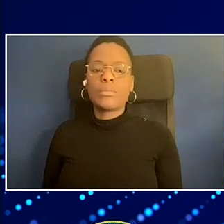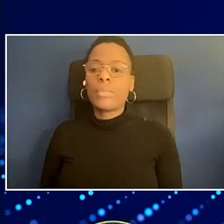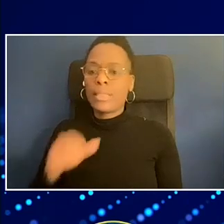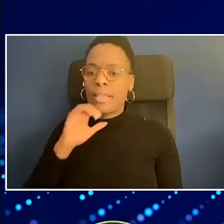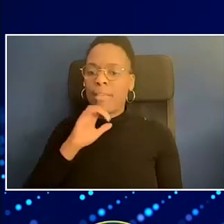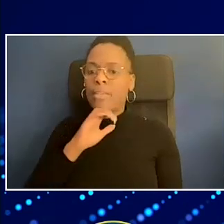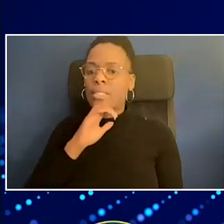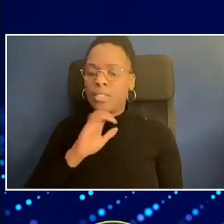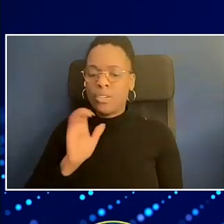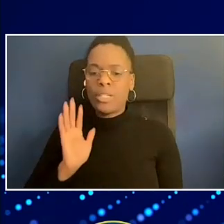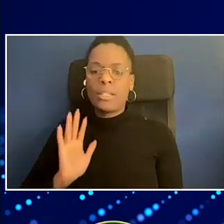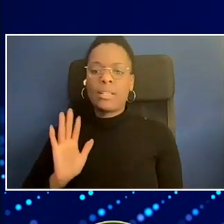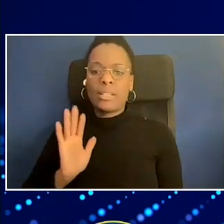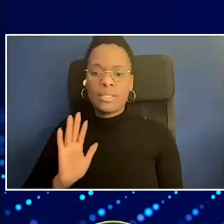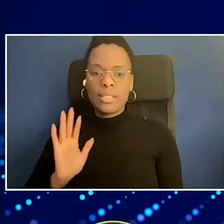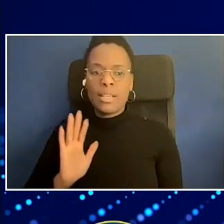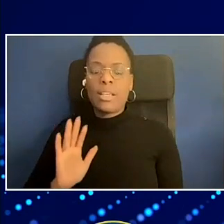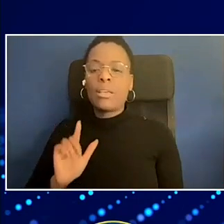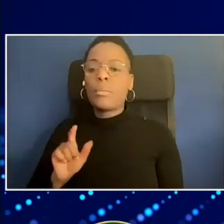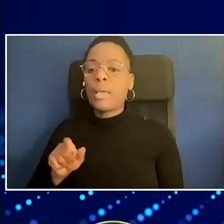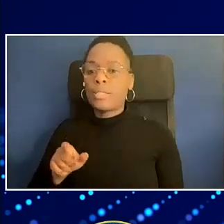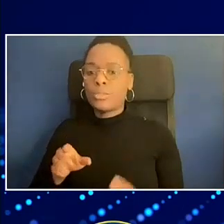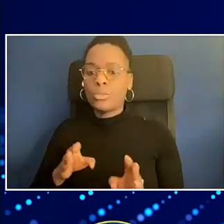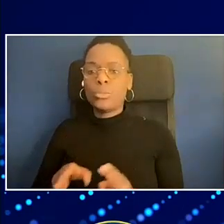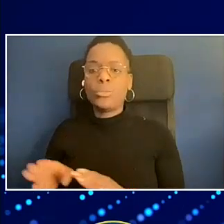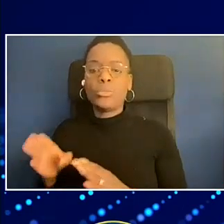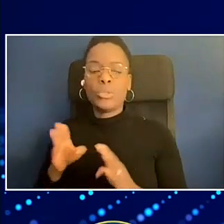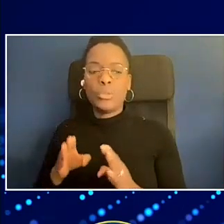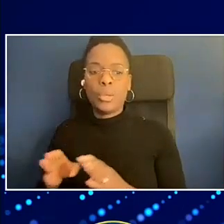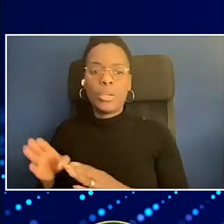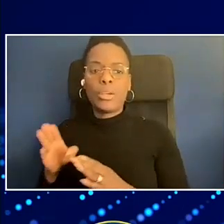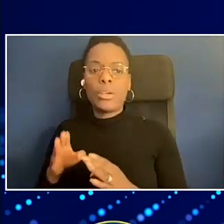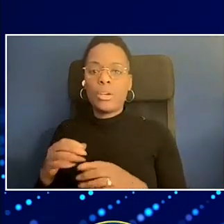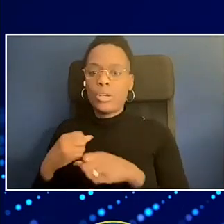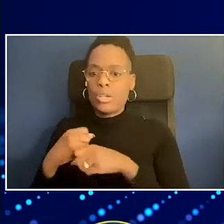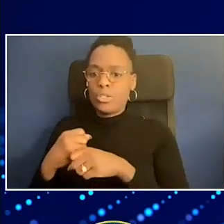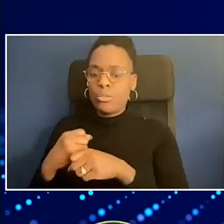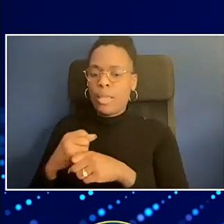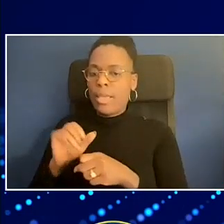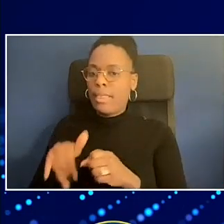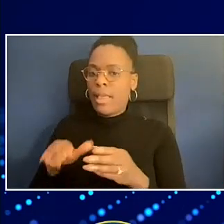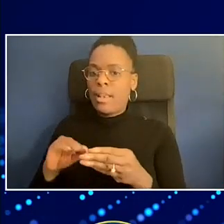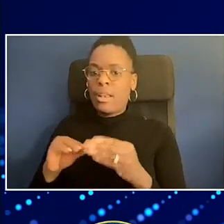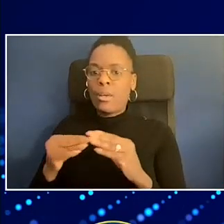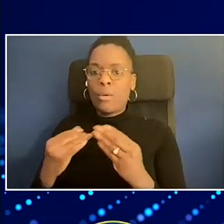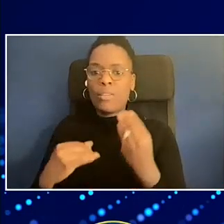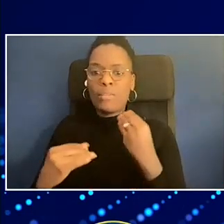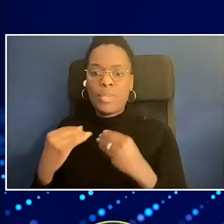cafeteria has to prepare to make that number of meals because that is the potential being purchased.